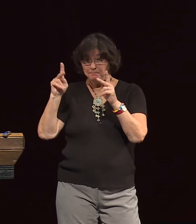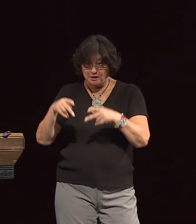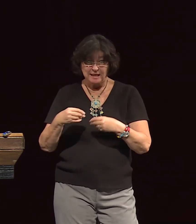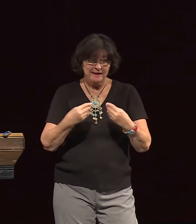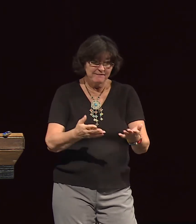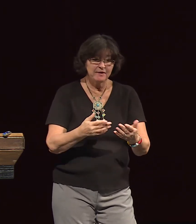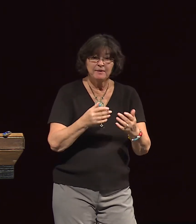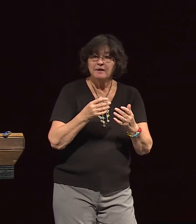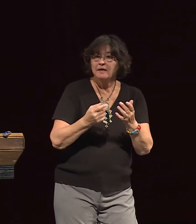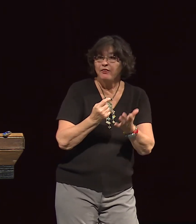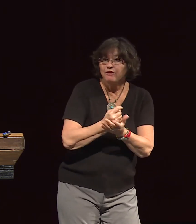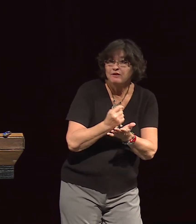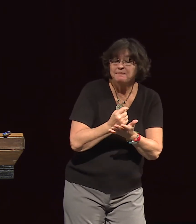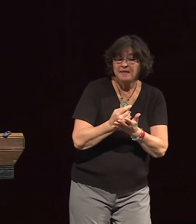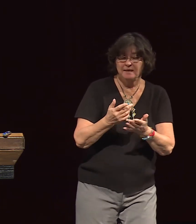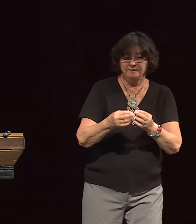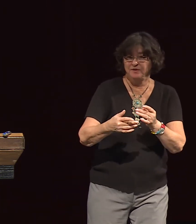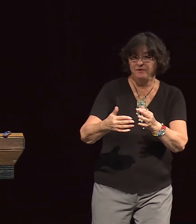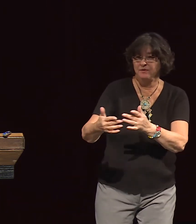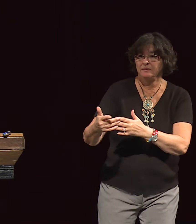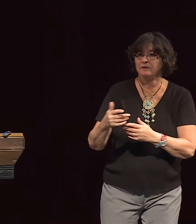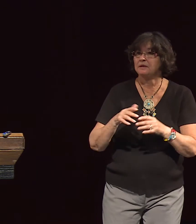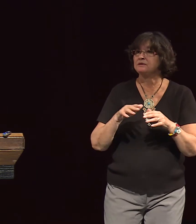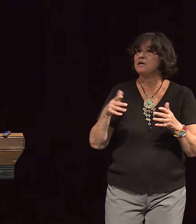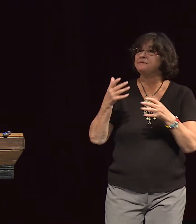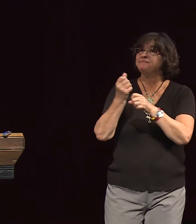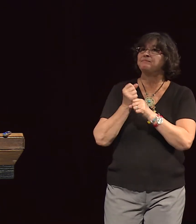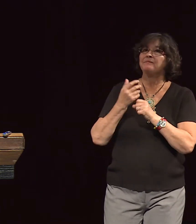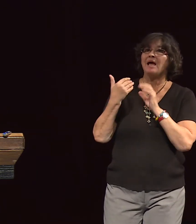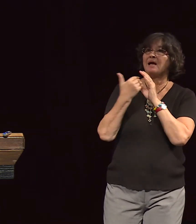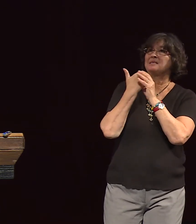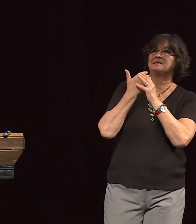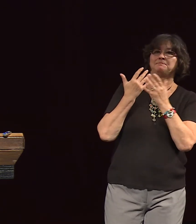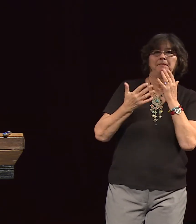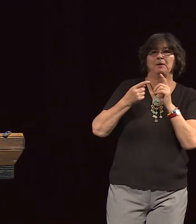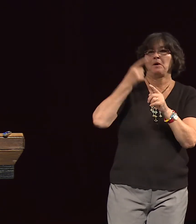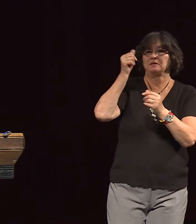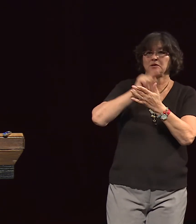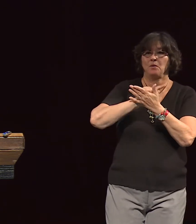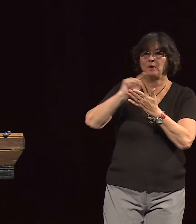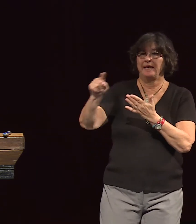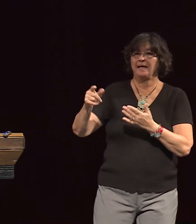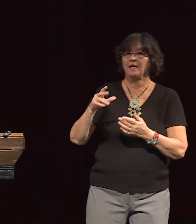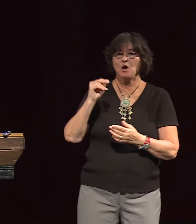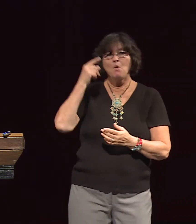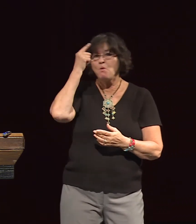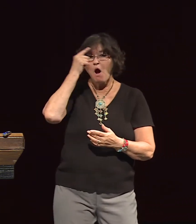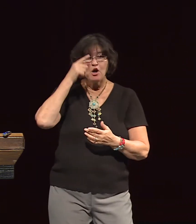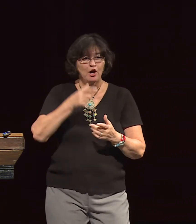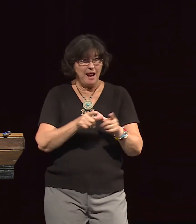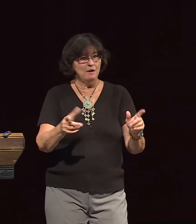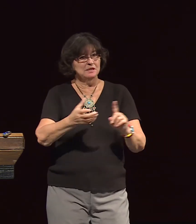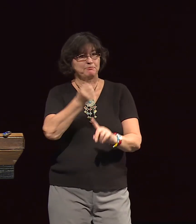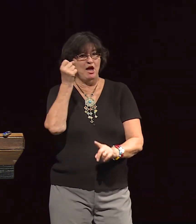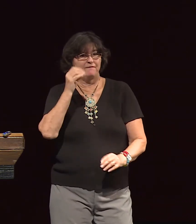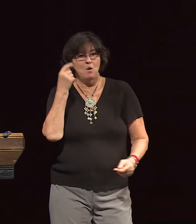Often therapy is given to the children. It might happen only once a week,